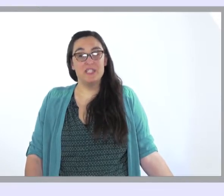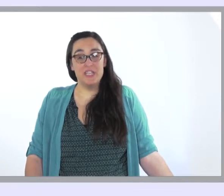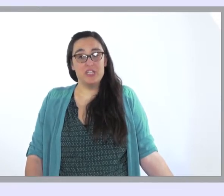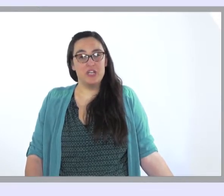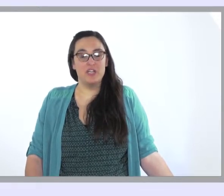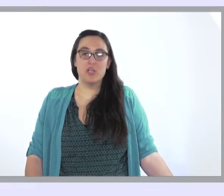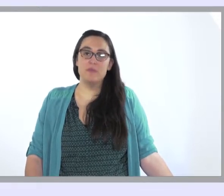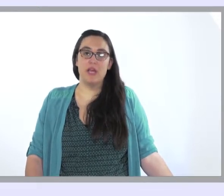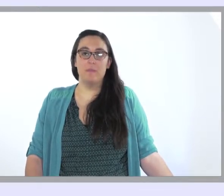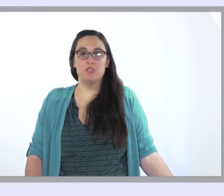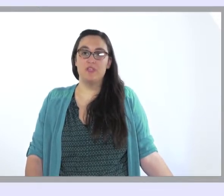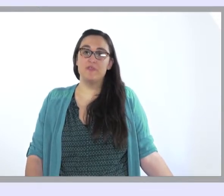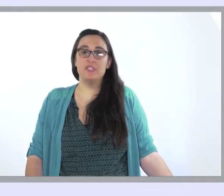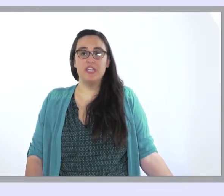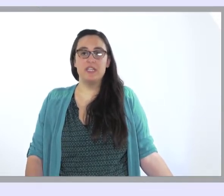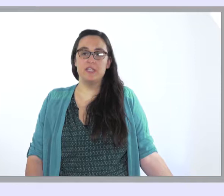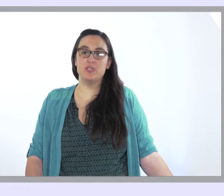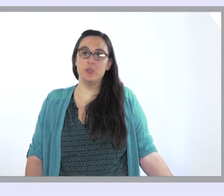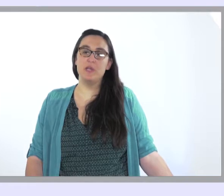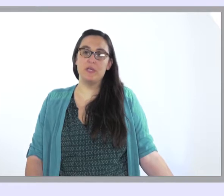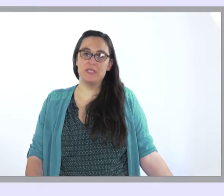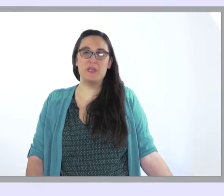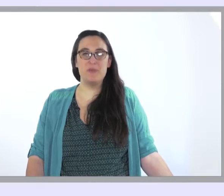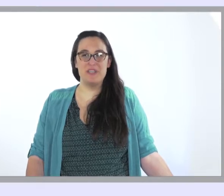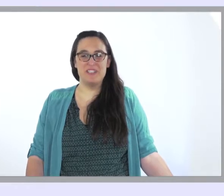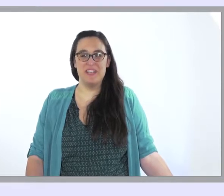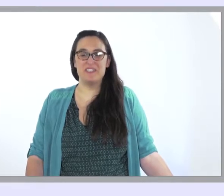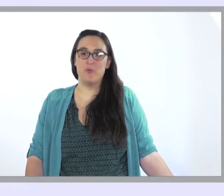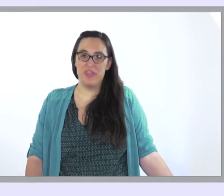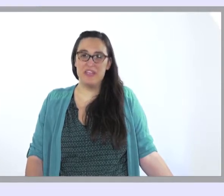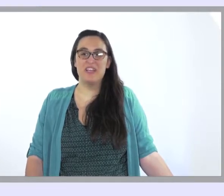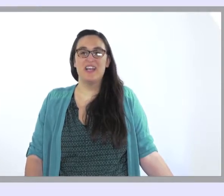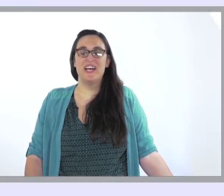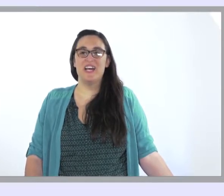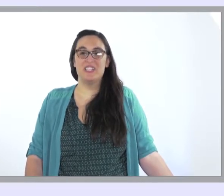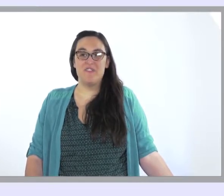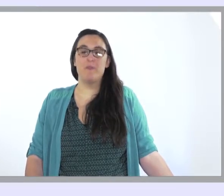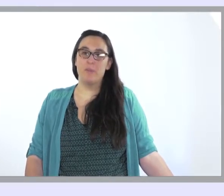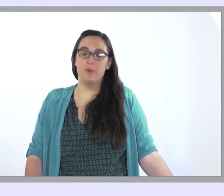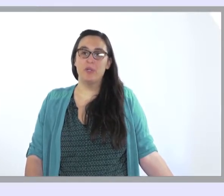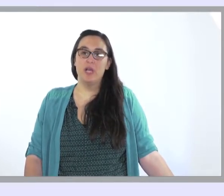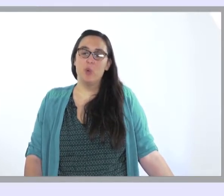Sometimes, to differentiate these two linguistic communities within deaf people,